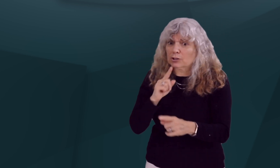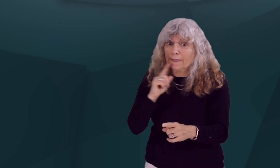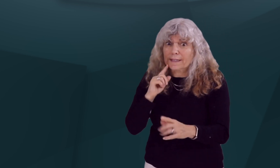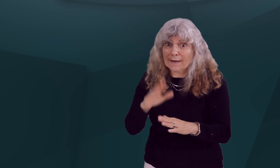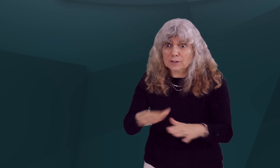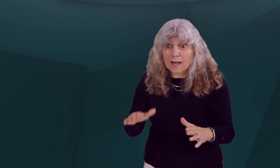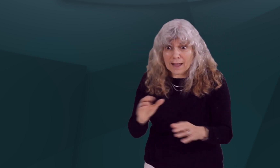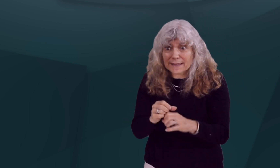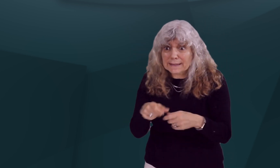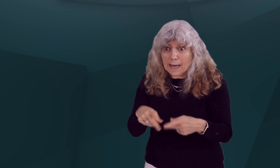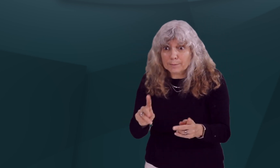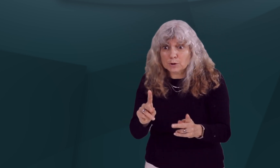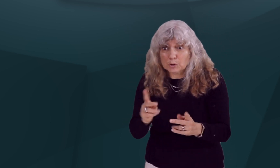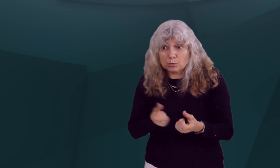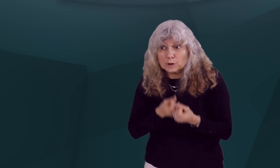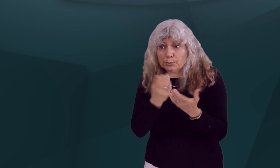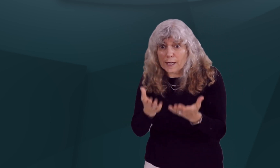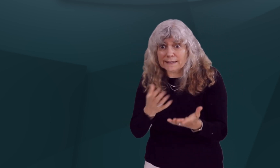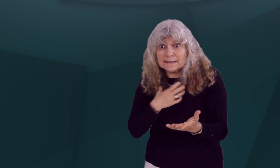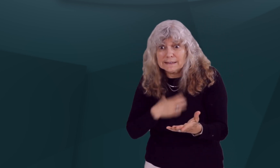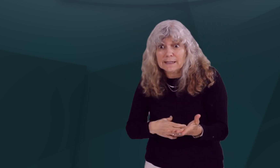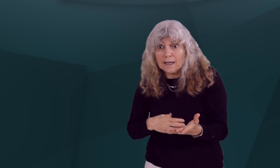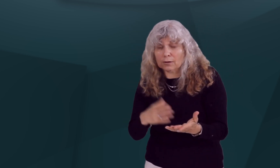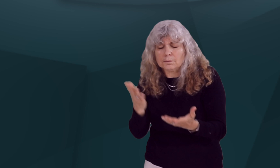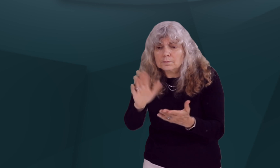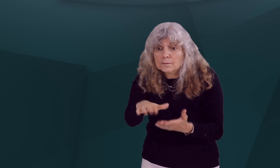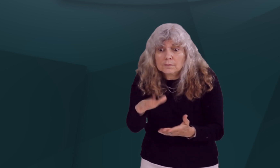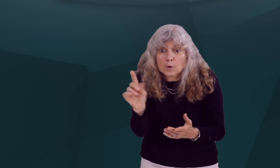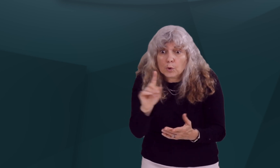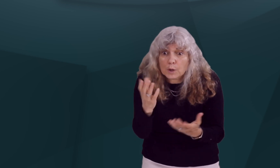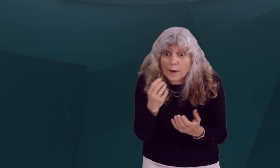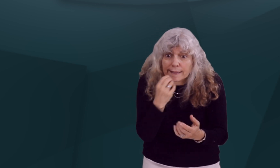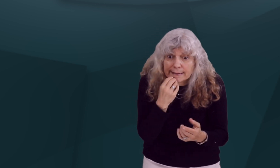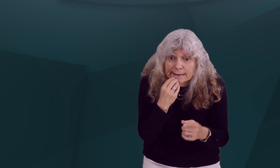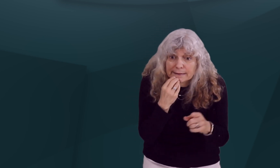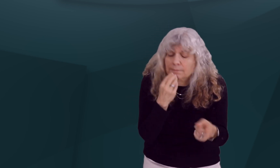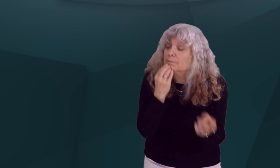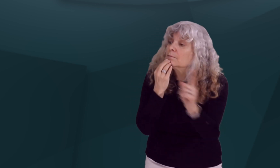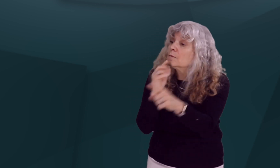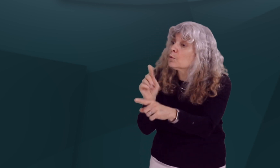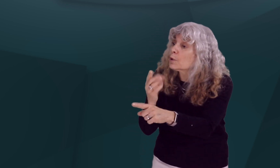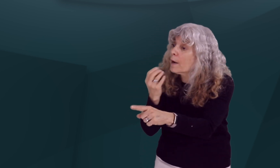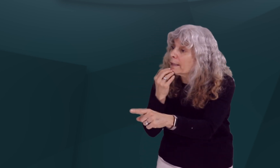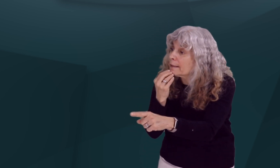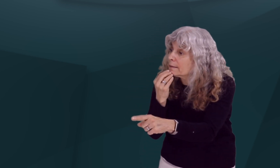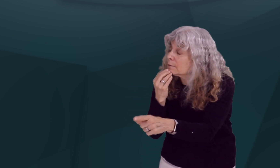Give your deaf child the opportunity to express their desired restaurant. Ask each child individually.